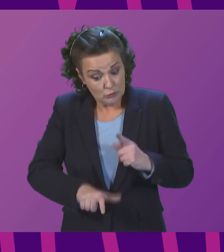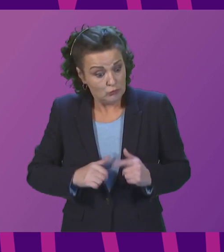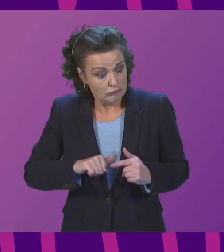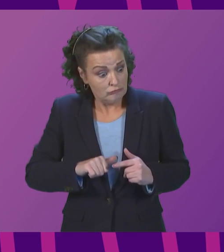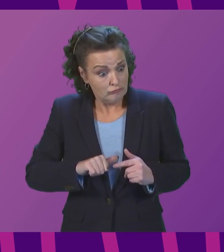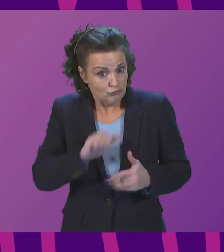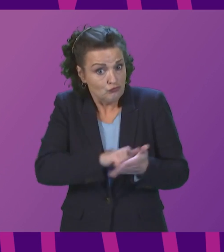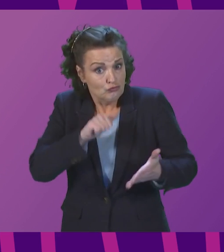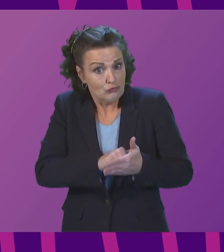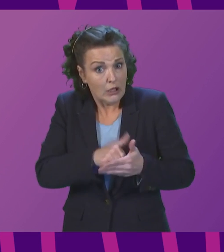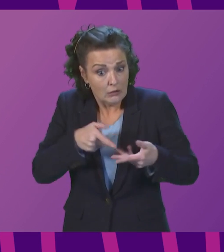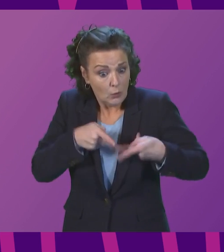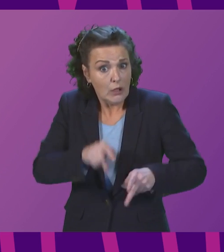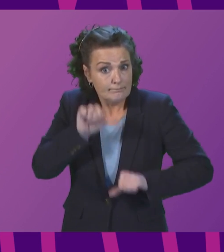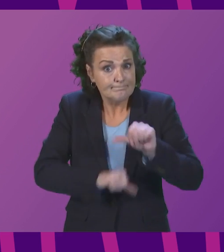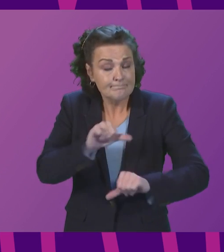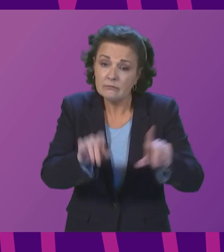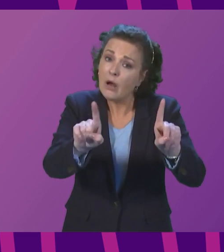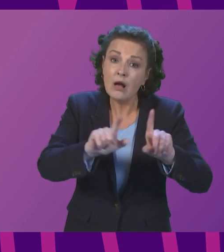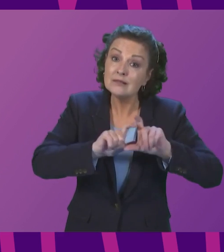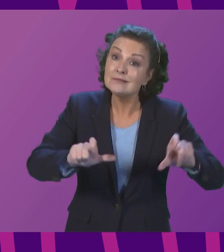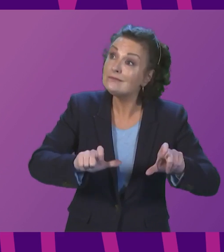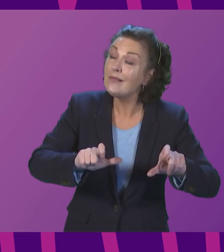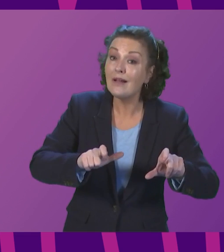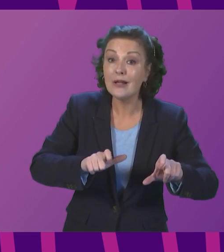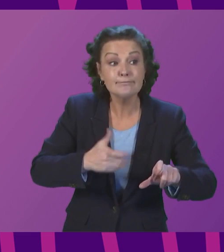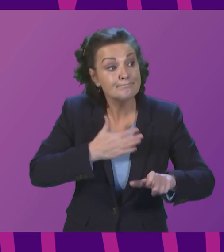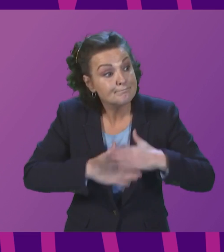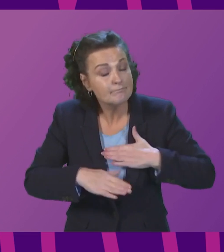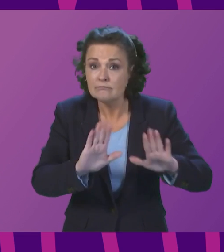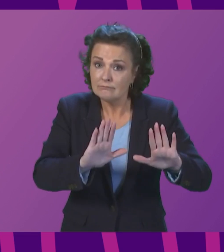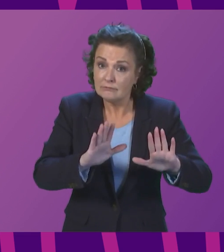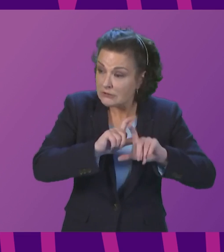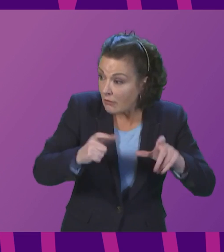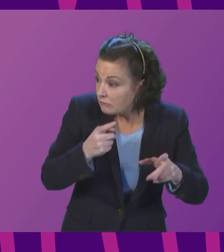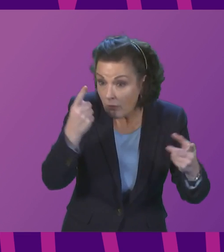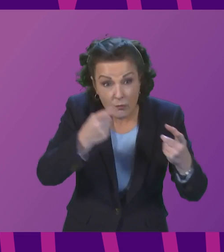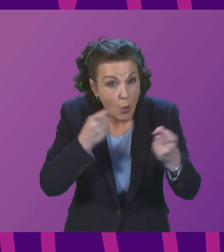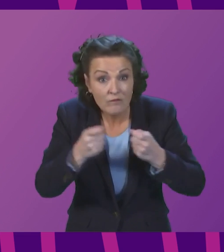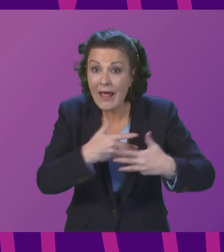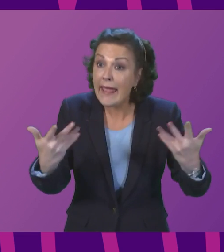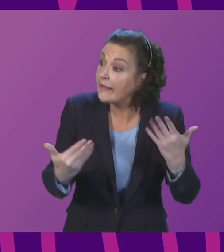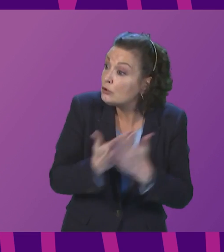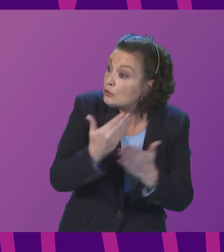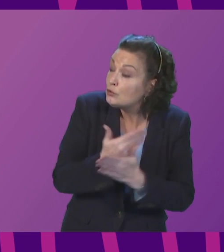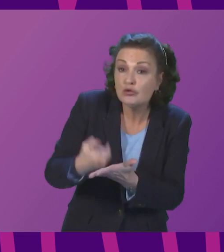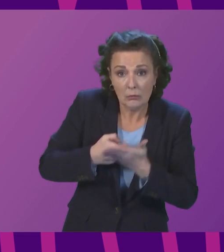complacent and we will continue to take whatever steps we can to address the issue. In fact, the health secretary, senior officials and I will have a session this afternoon to